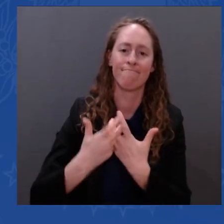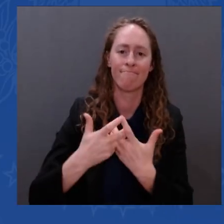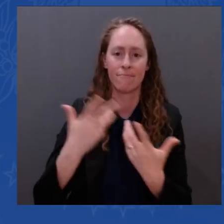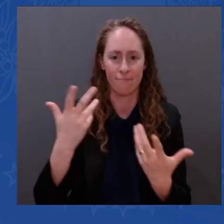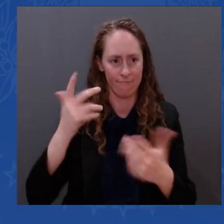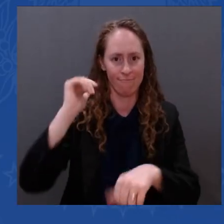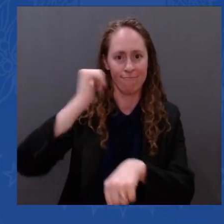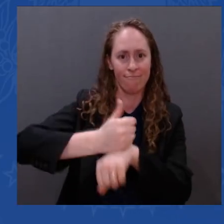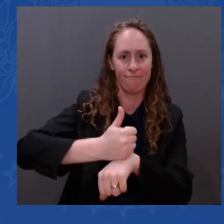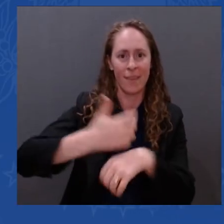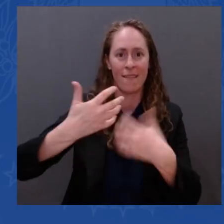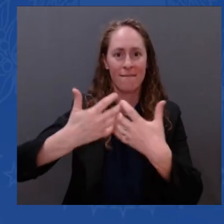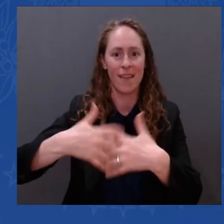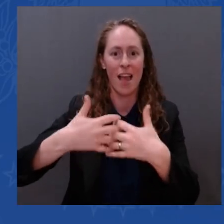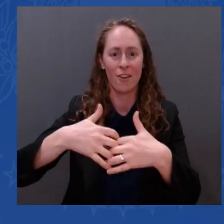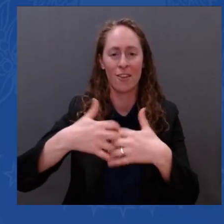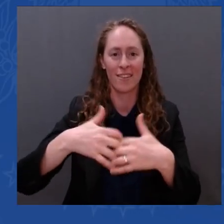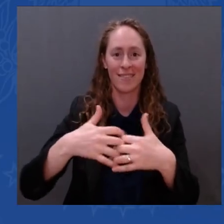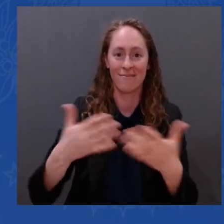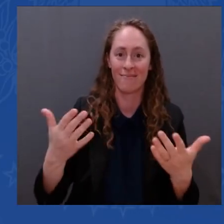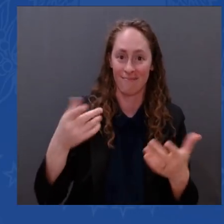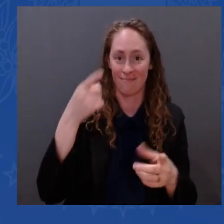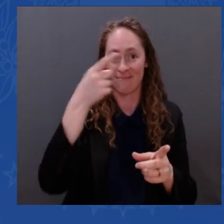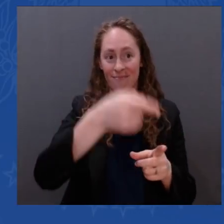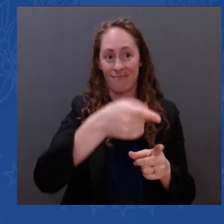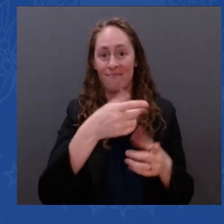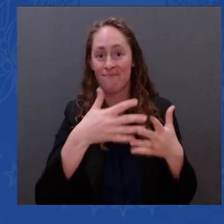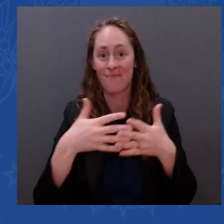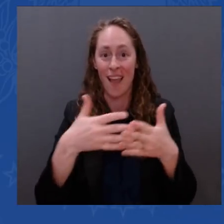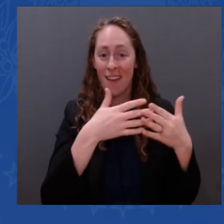And again, every venture to manufacture electric vehicles